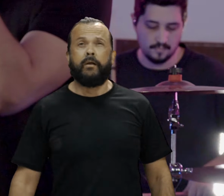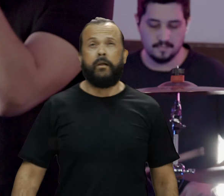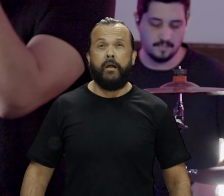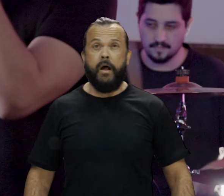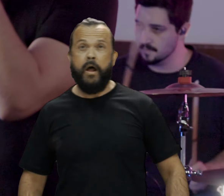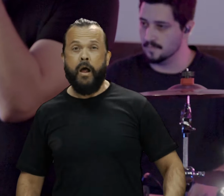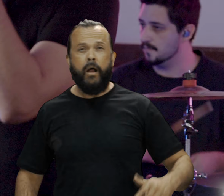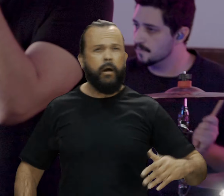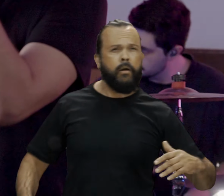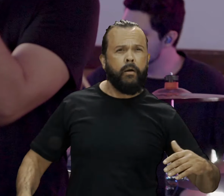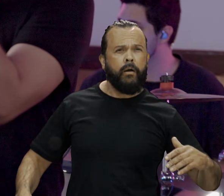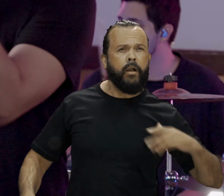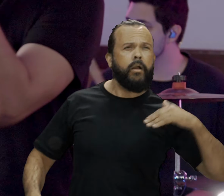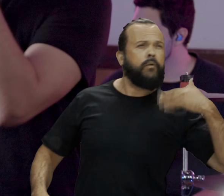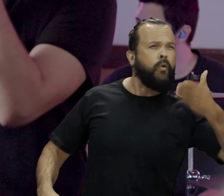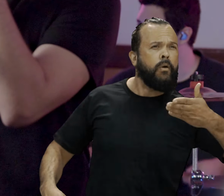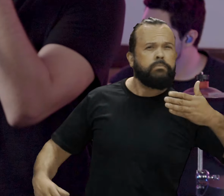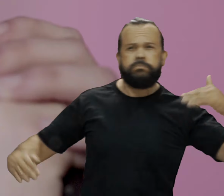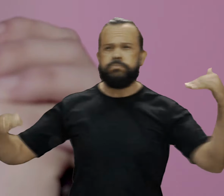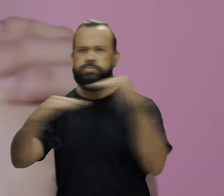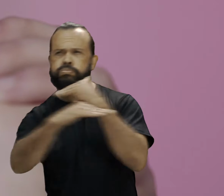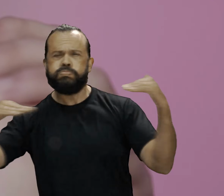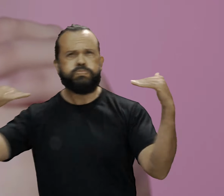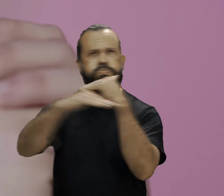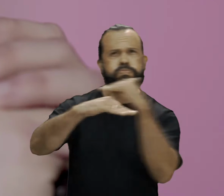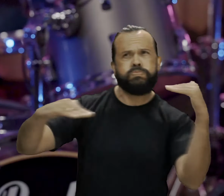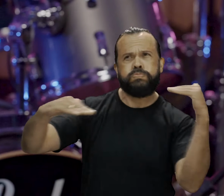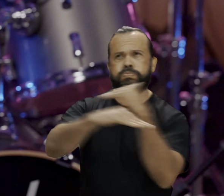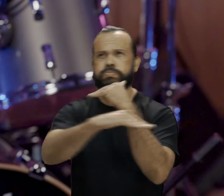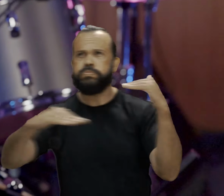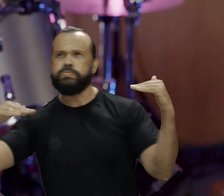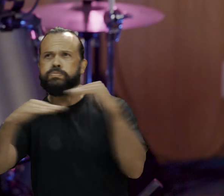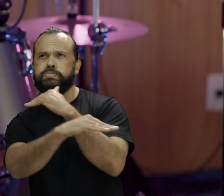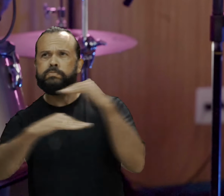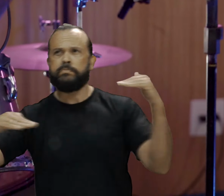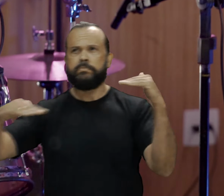Cars are already running outside